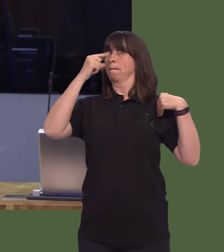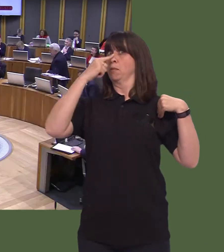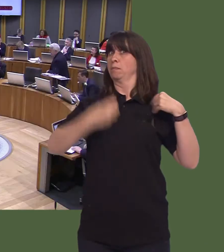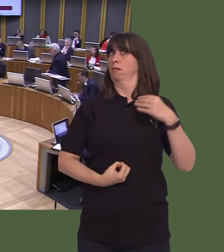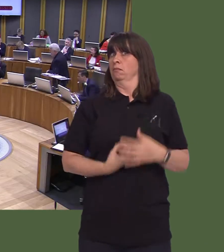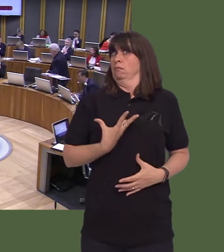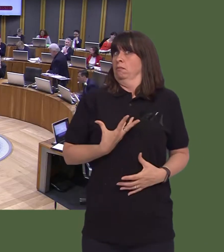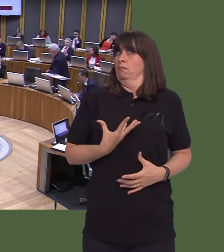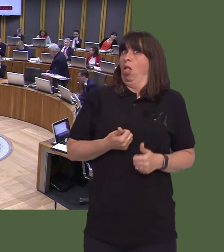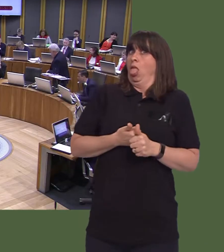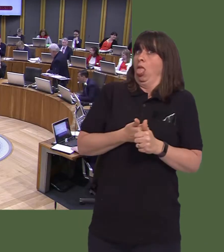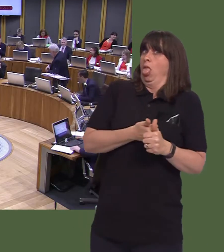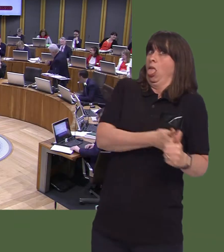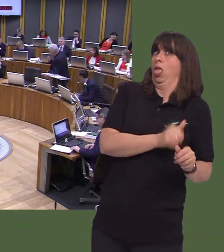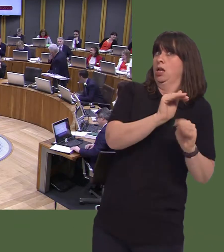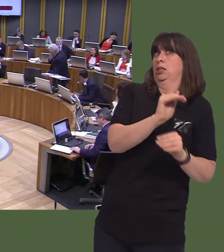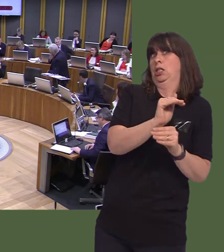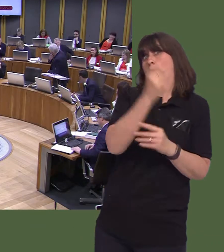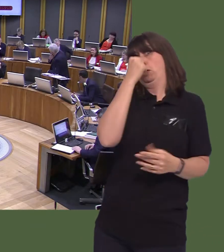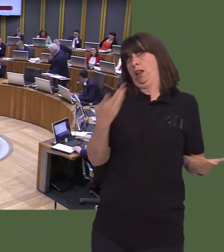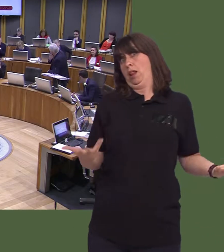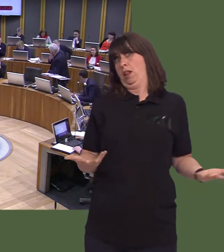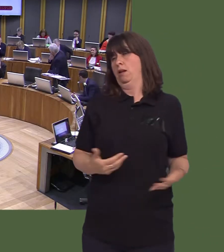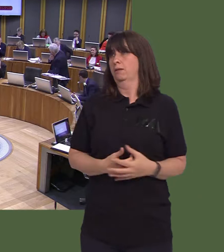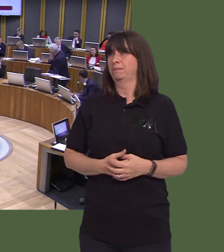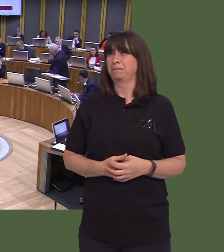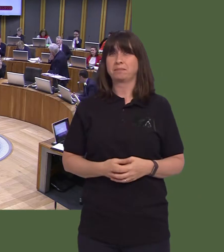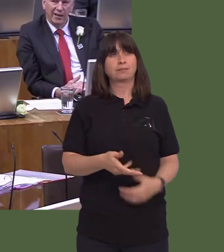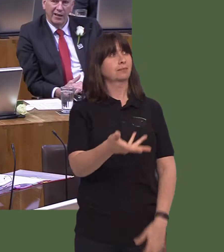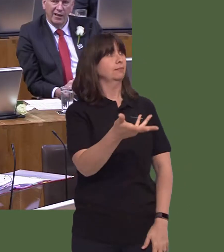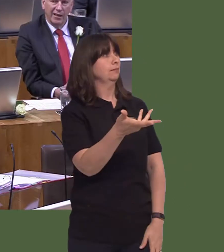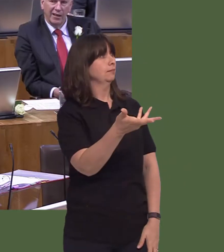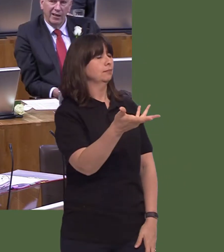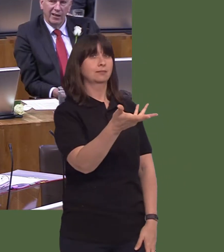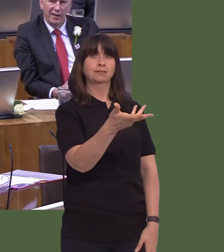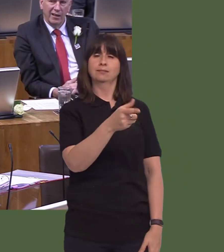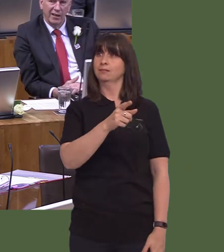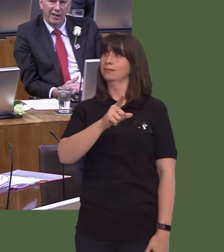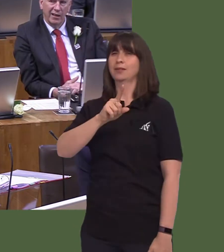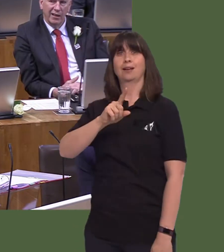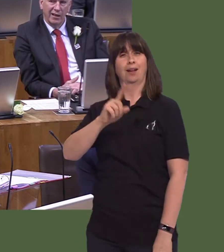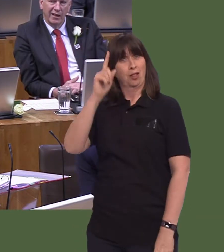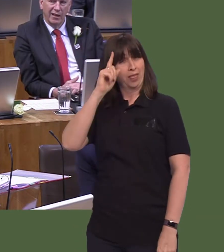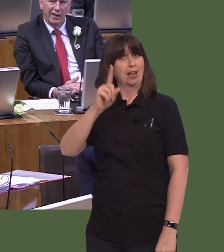Carwyn Jones AM: You do wonder. Well, it's quite clear why teachers are reluctant to vote UKIP then, given what they've just